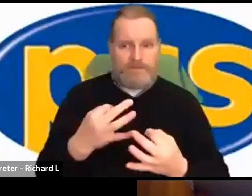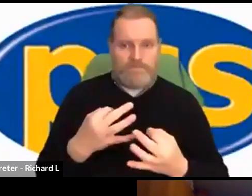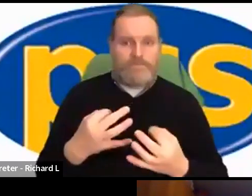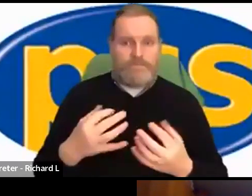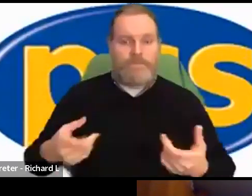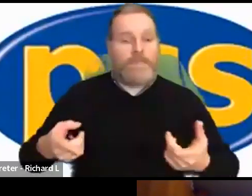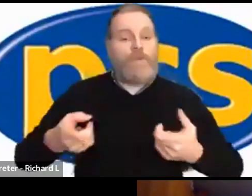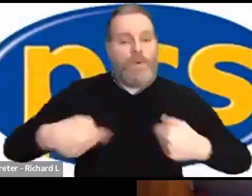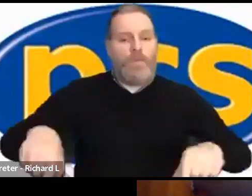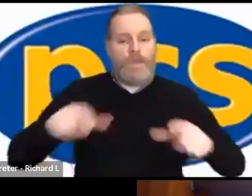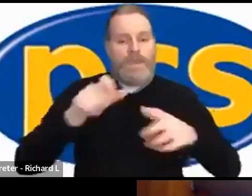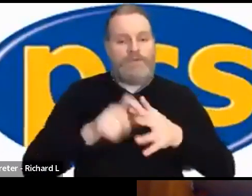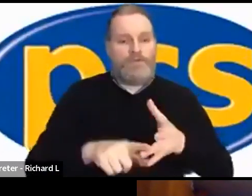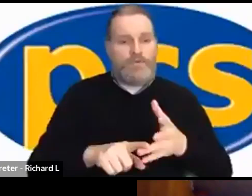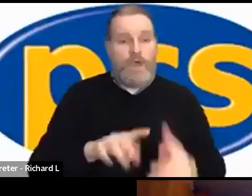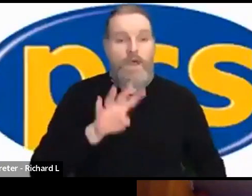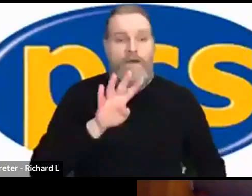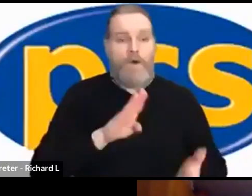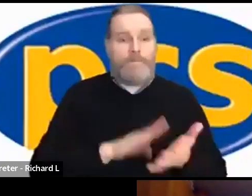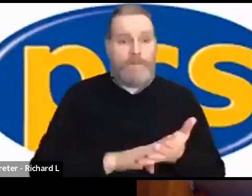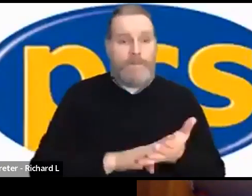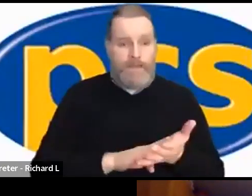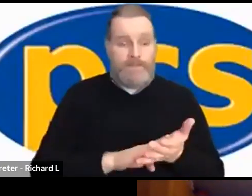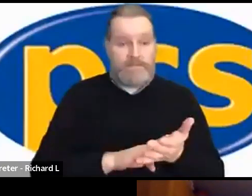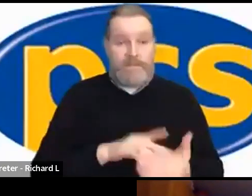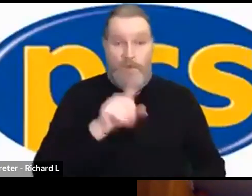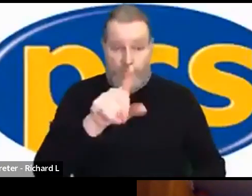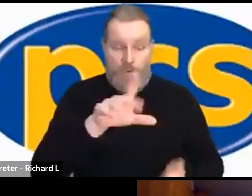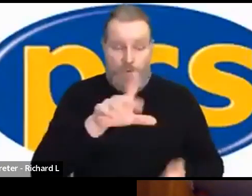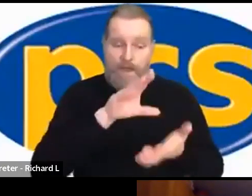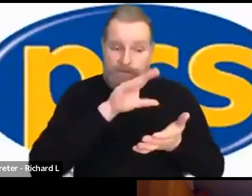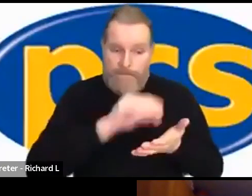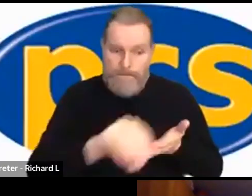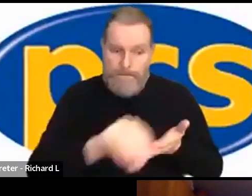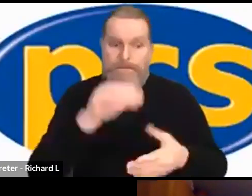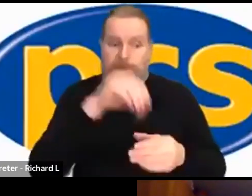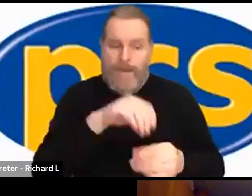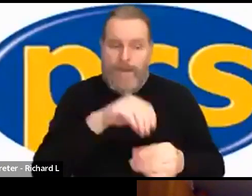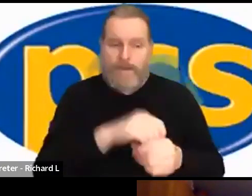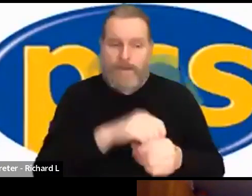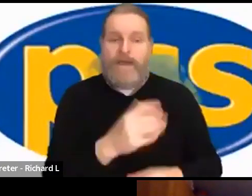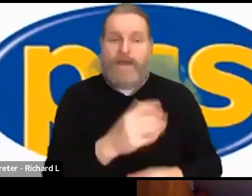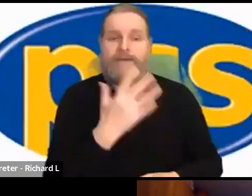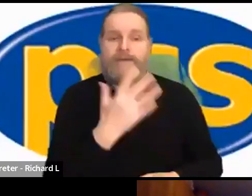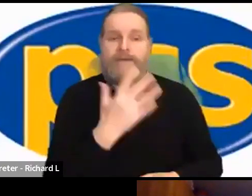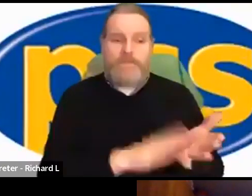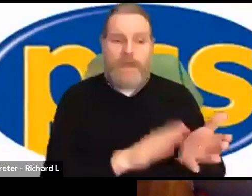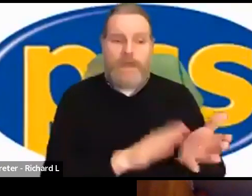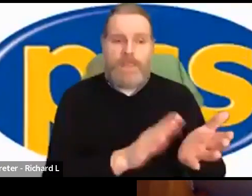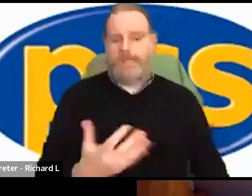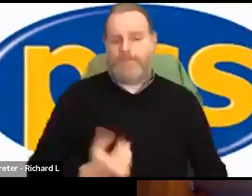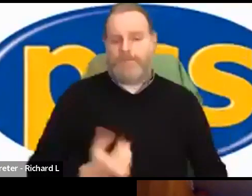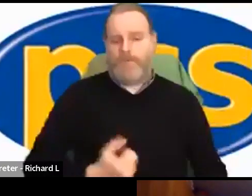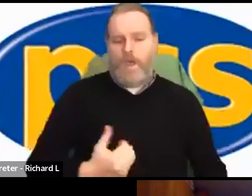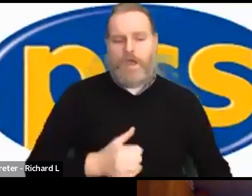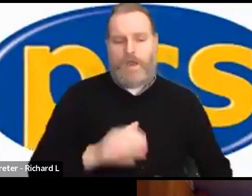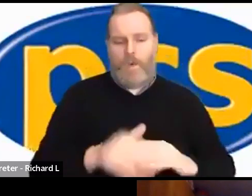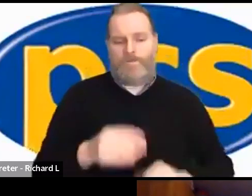. The levy that the Union is The levy that the Union is making for 4 months months of 5 pounds a month for people on over 24,000 pounds a year.